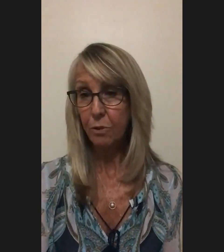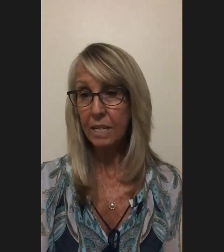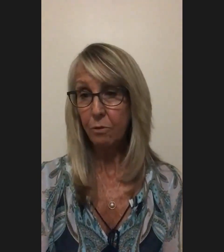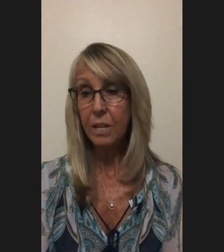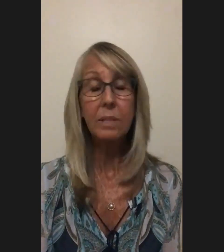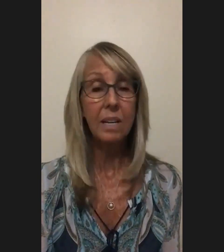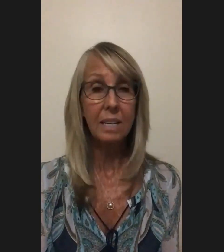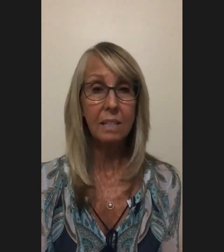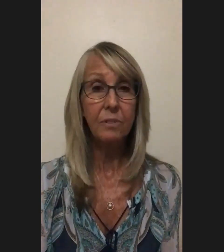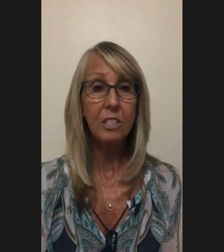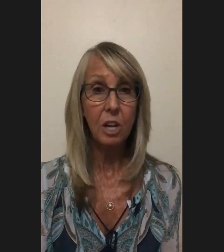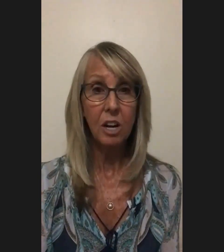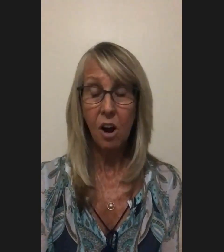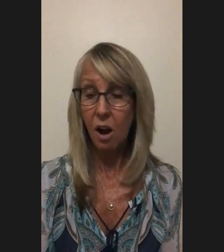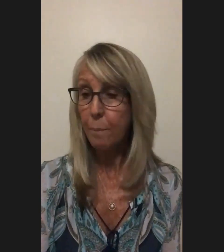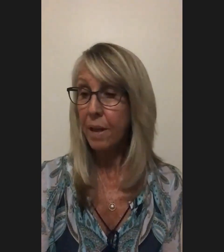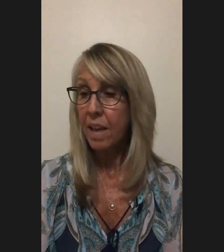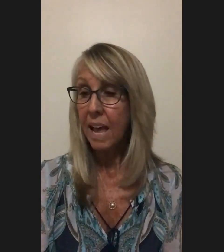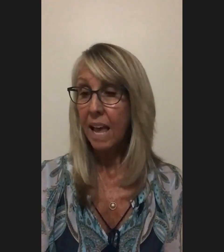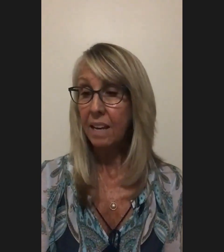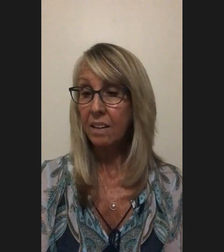It's freedomscientific.com